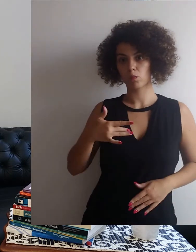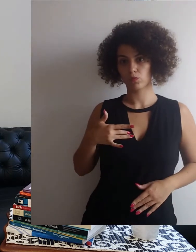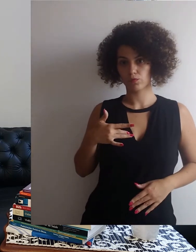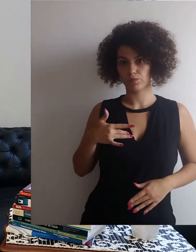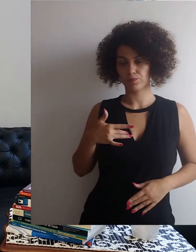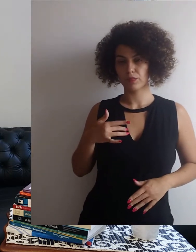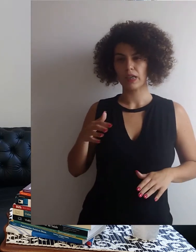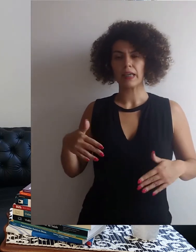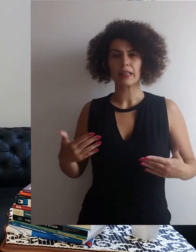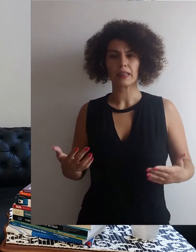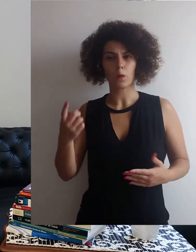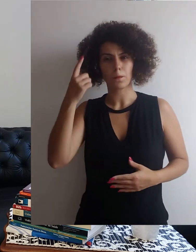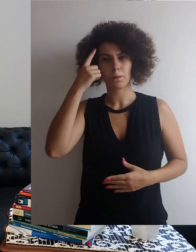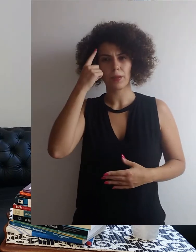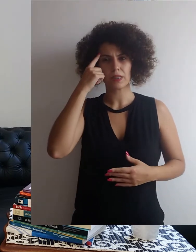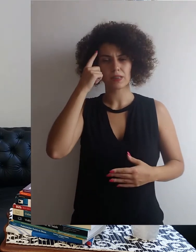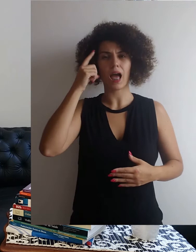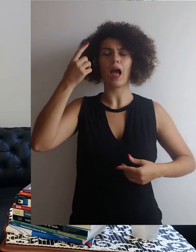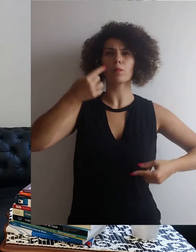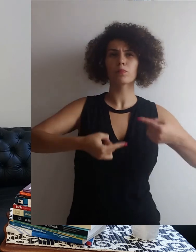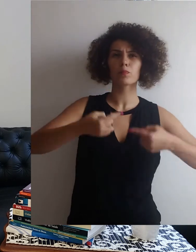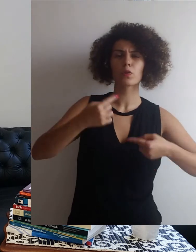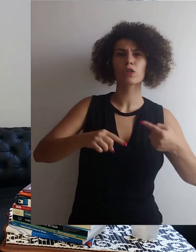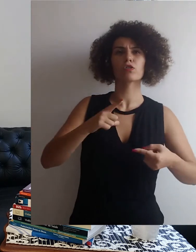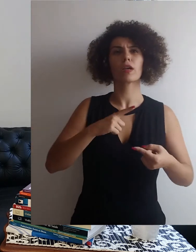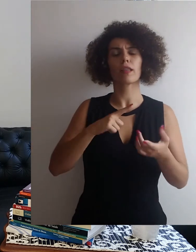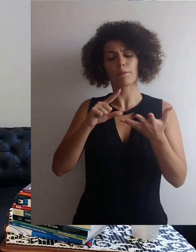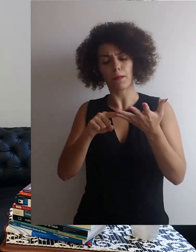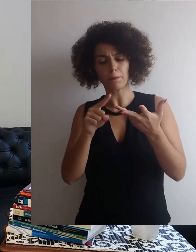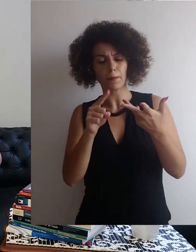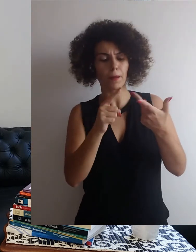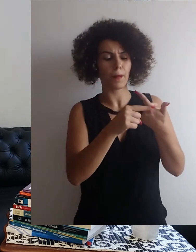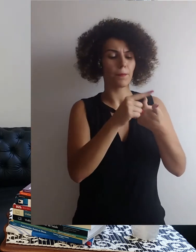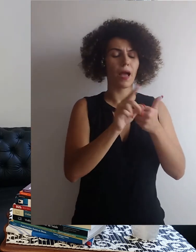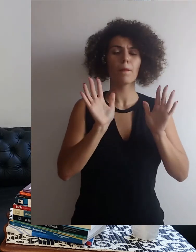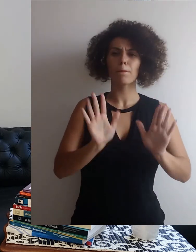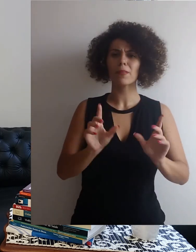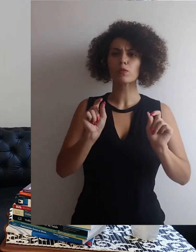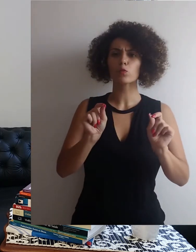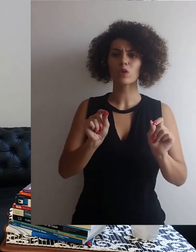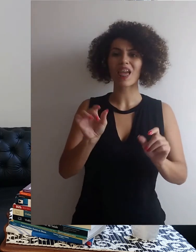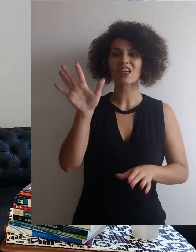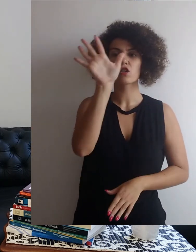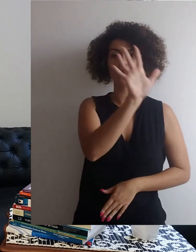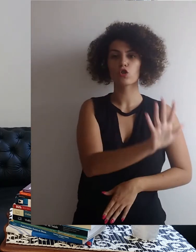detached from the Ministry of Health. When we talk about these policies, we are talking about the focus on collective health,